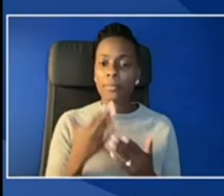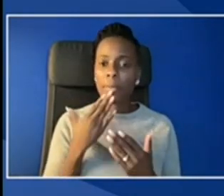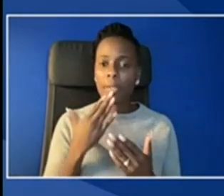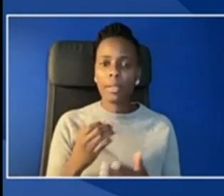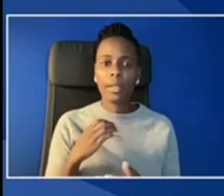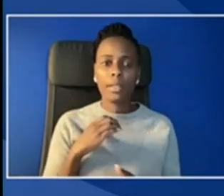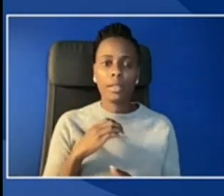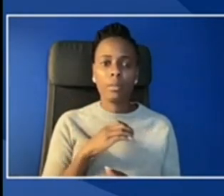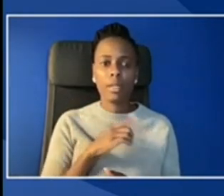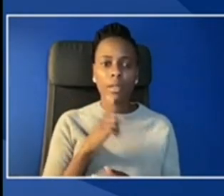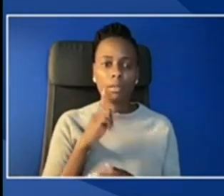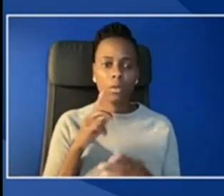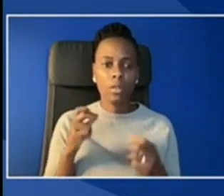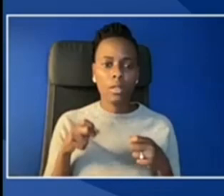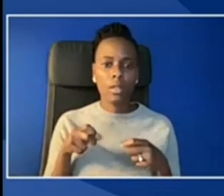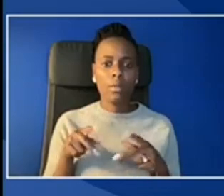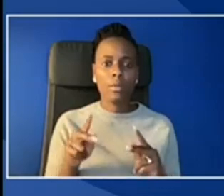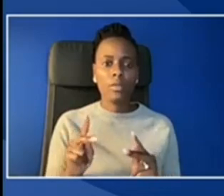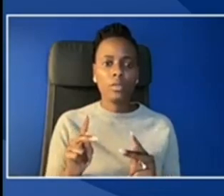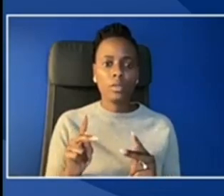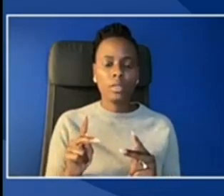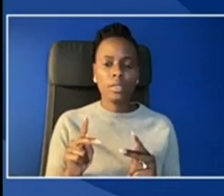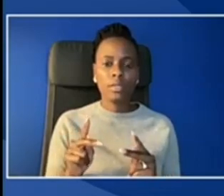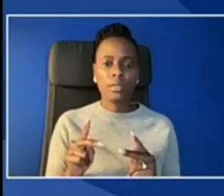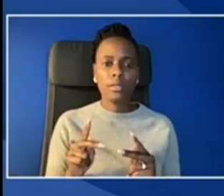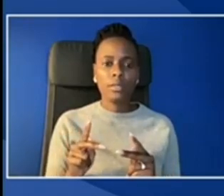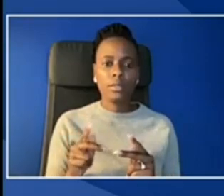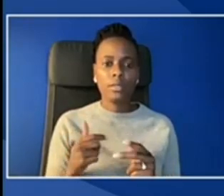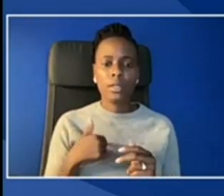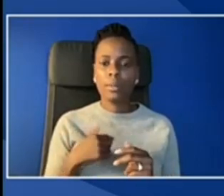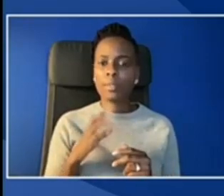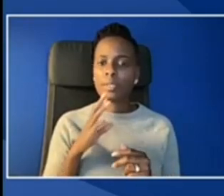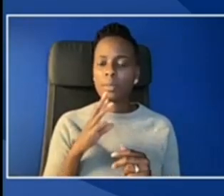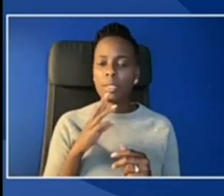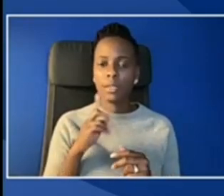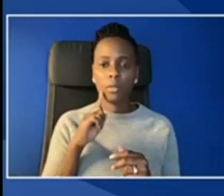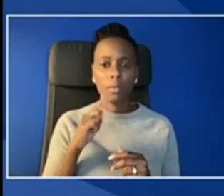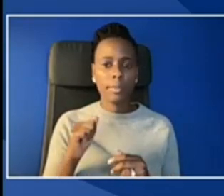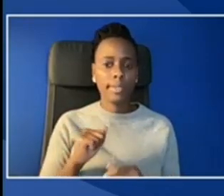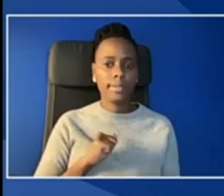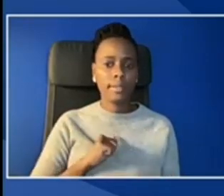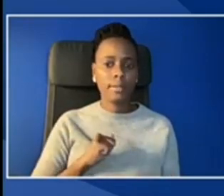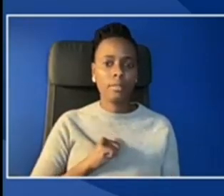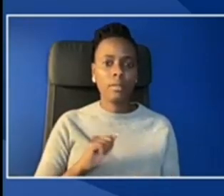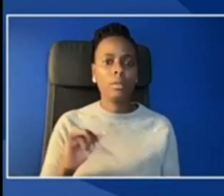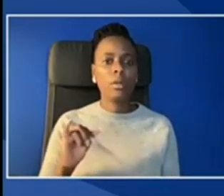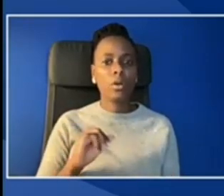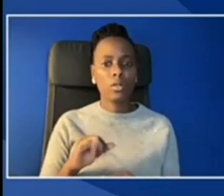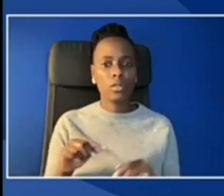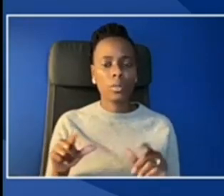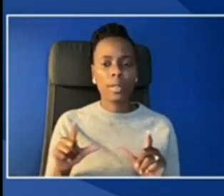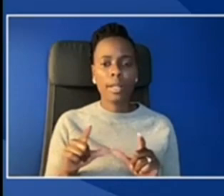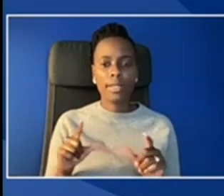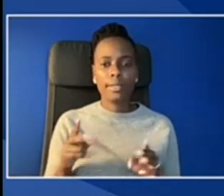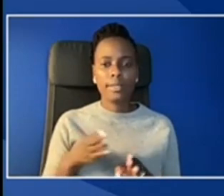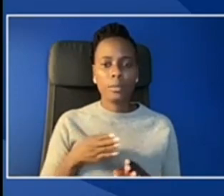opportunity. I am speaking on behalf of myself, but am also a licensed professional. I don't have any